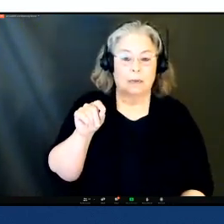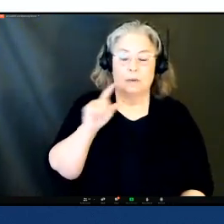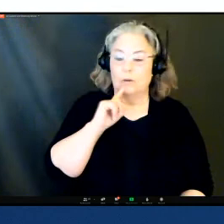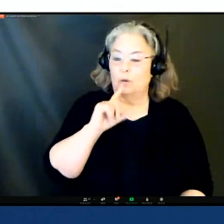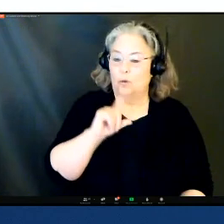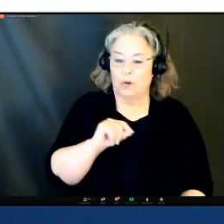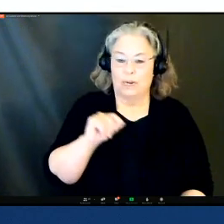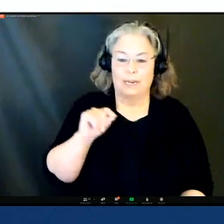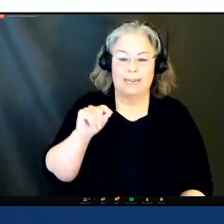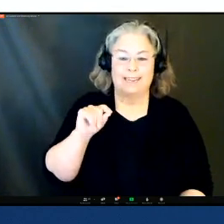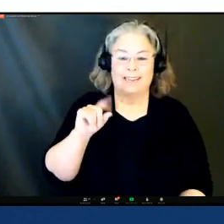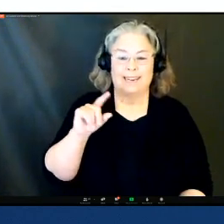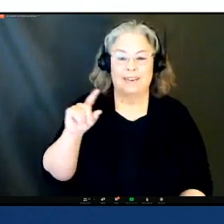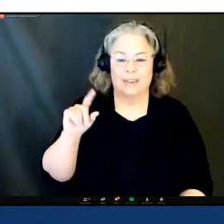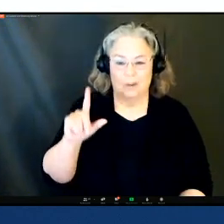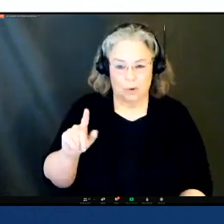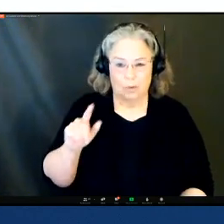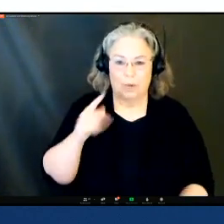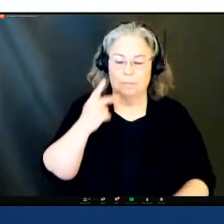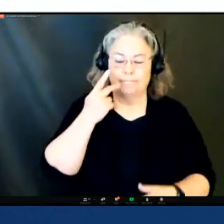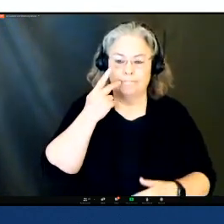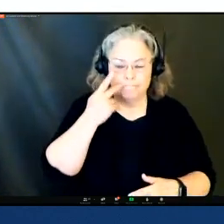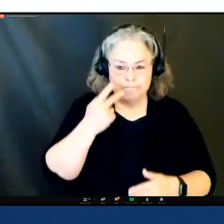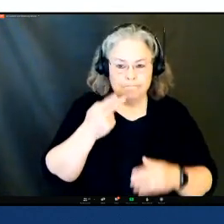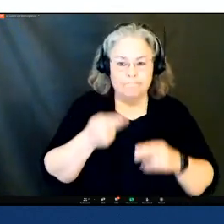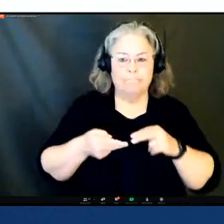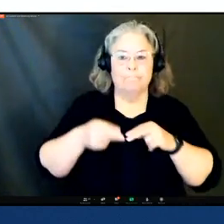did see a substantial increase in available fund balance.